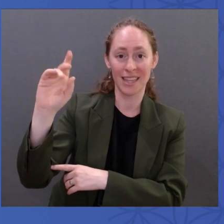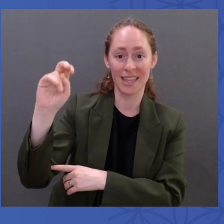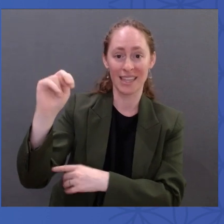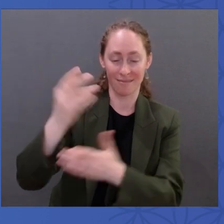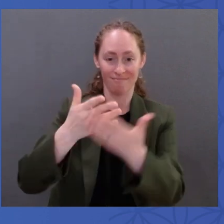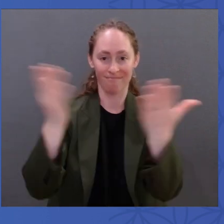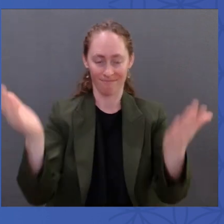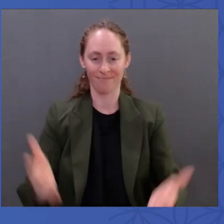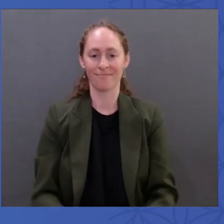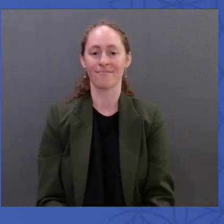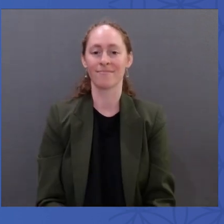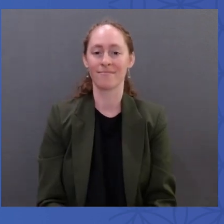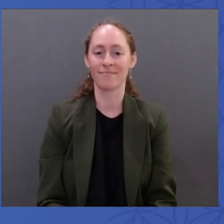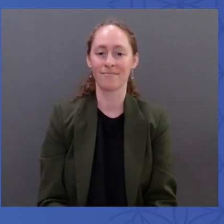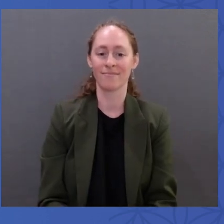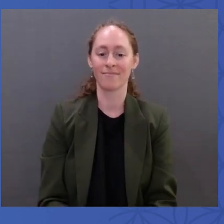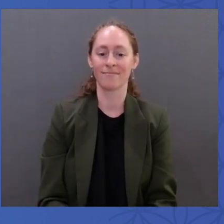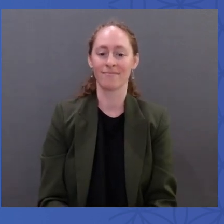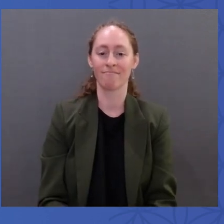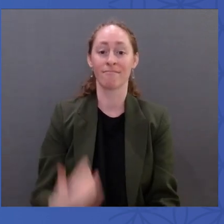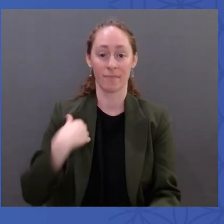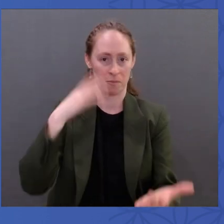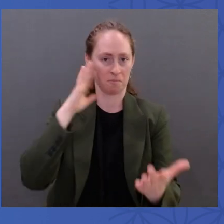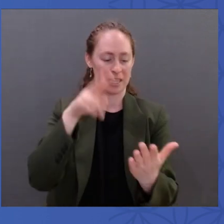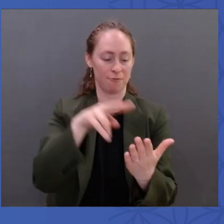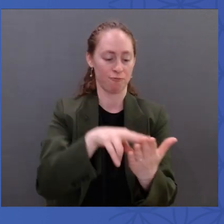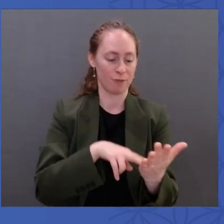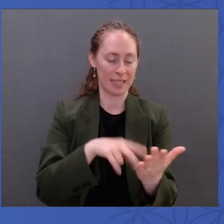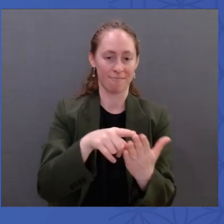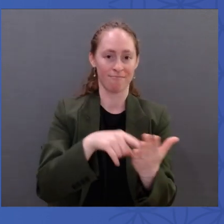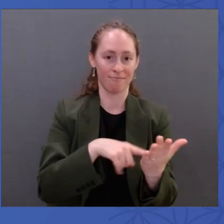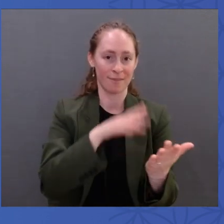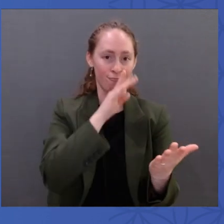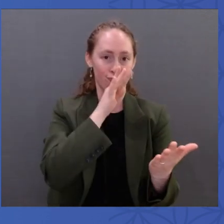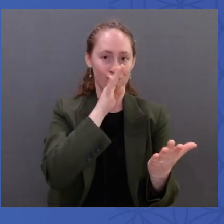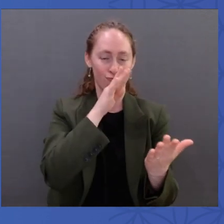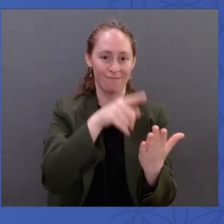The IPEF complements our individual and collective efforts towards inclusive recovery.